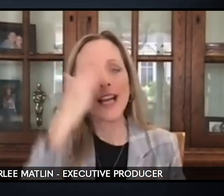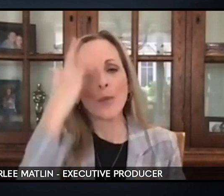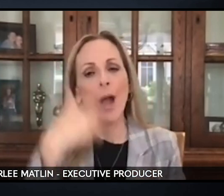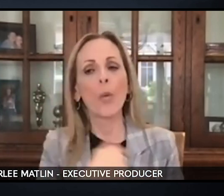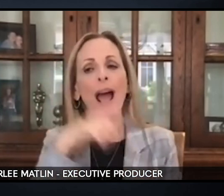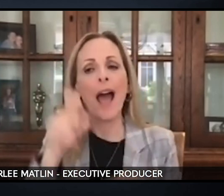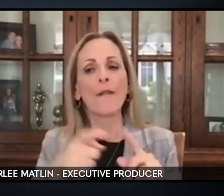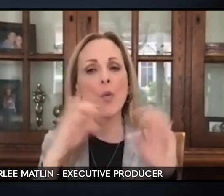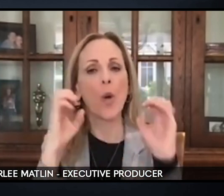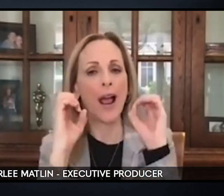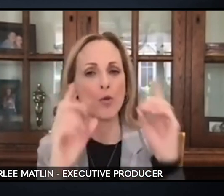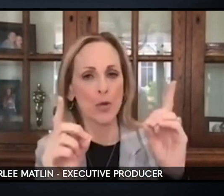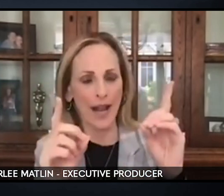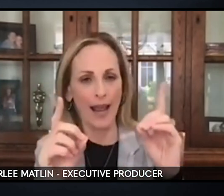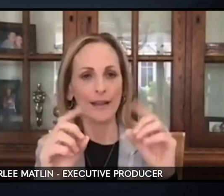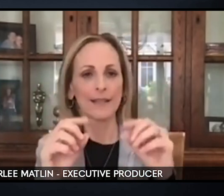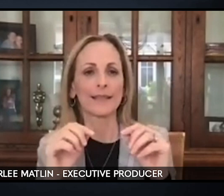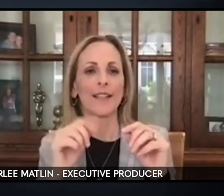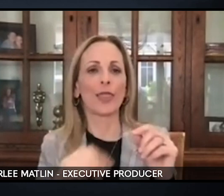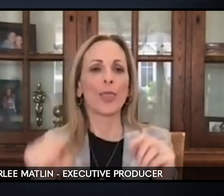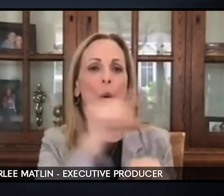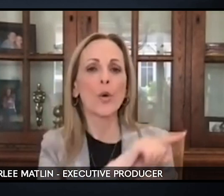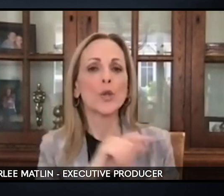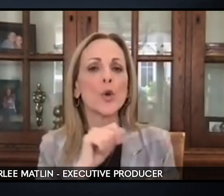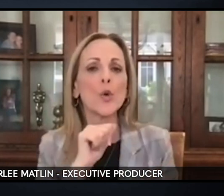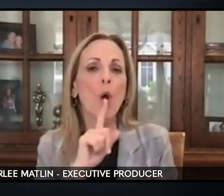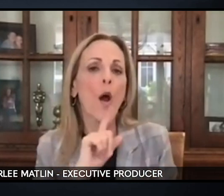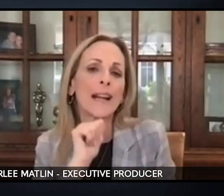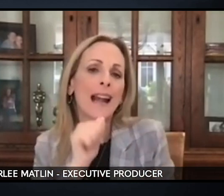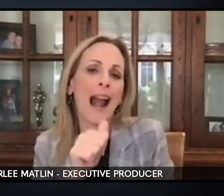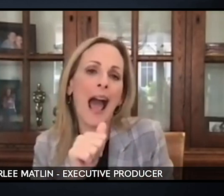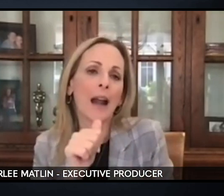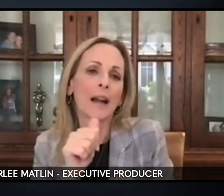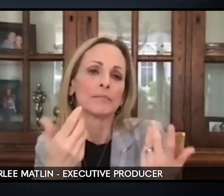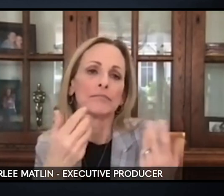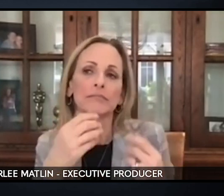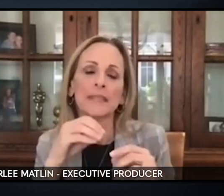it's just a fact that they don't know. And it's up to us to educate them, to